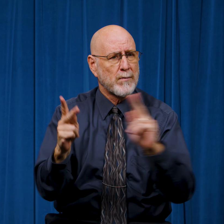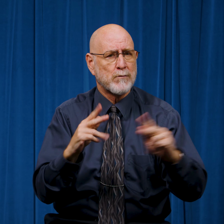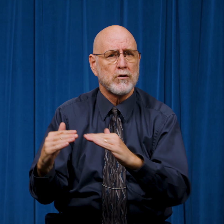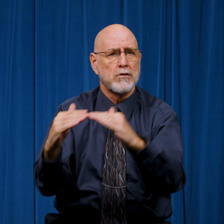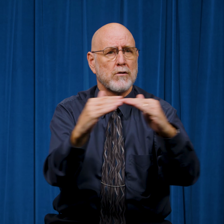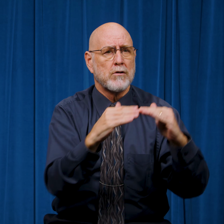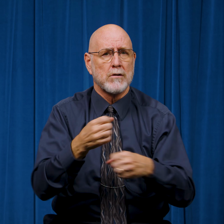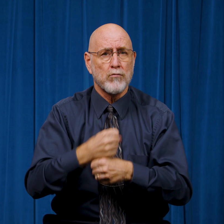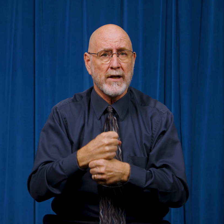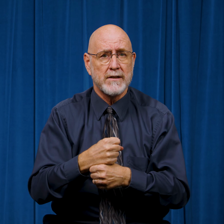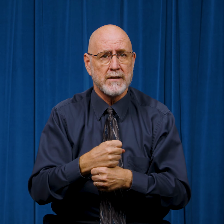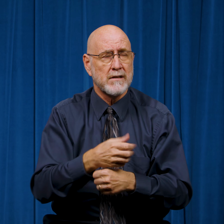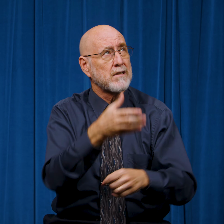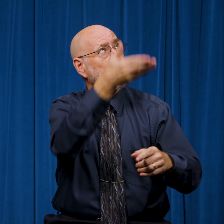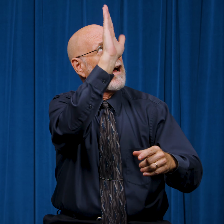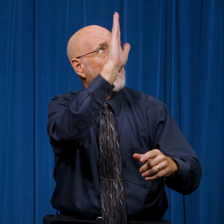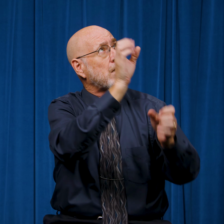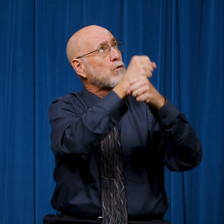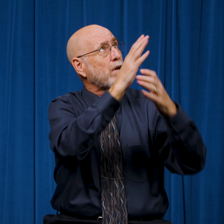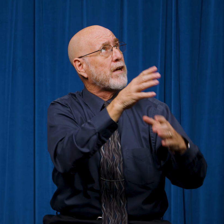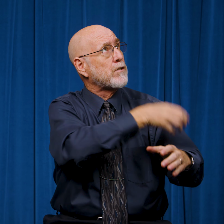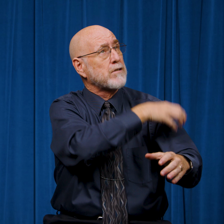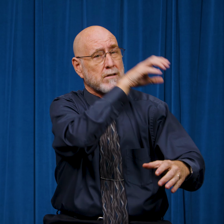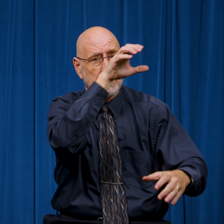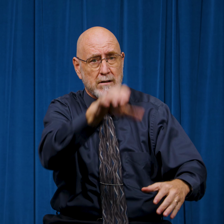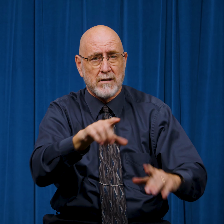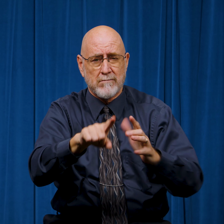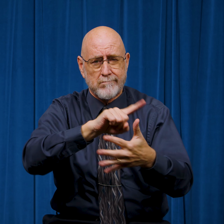that they are endowed by their Creator with certain inalienable rights,